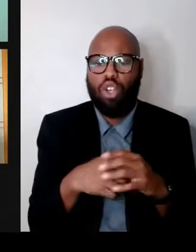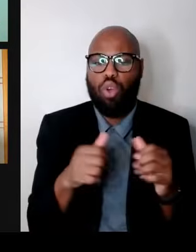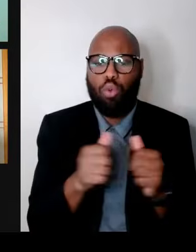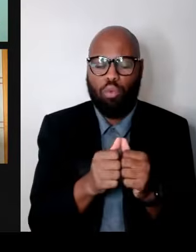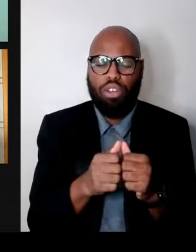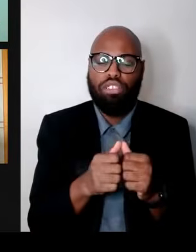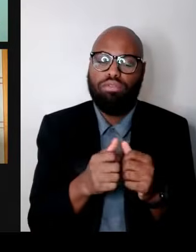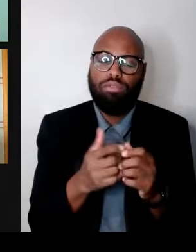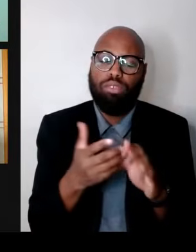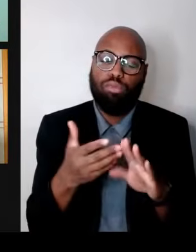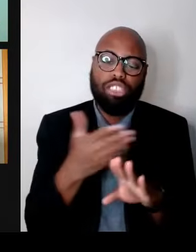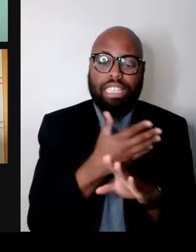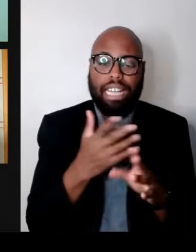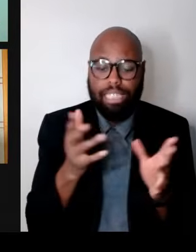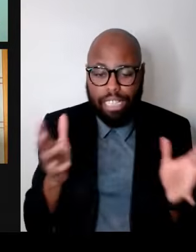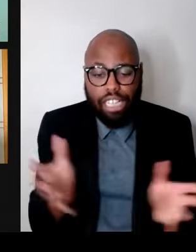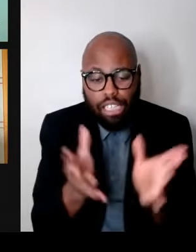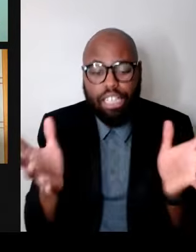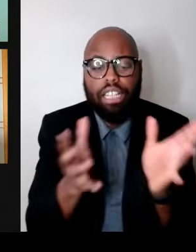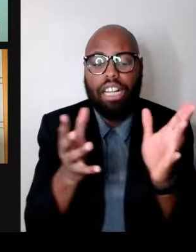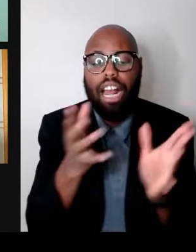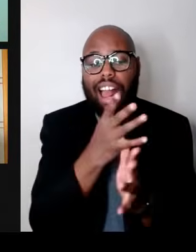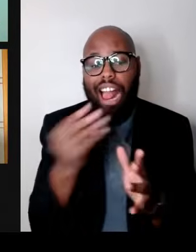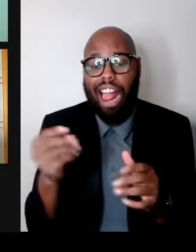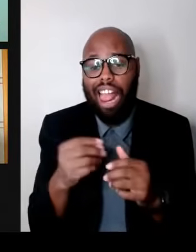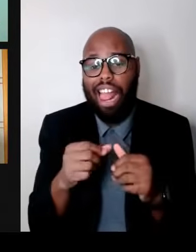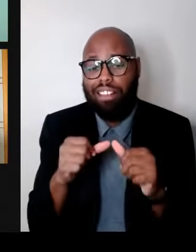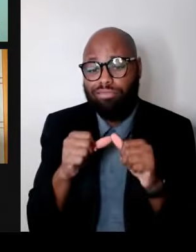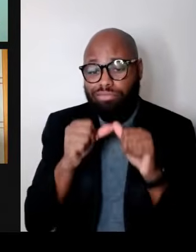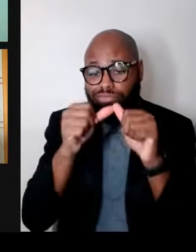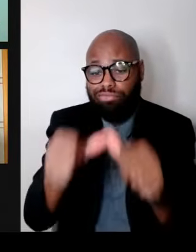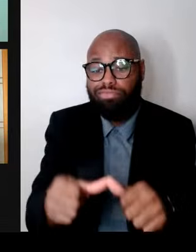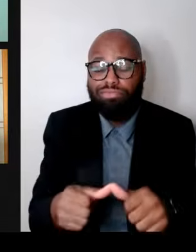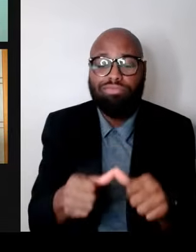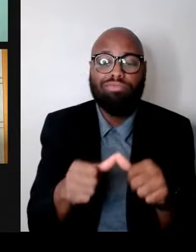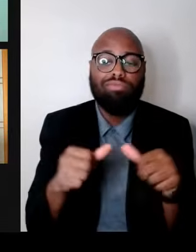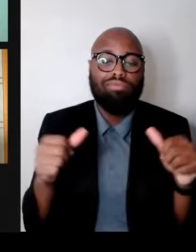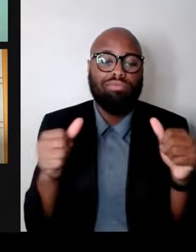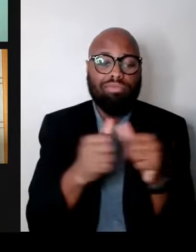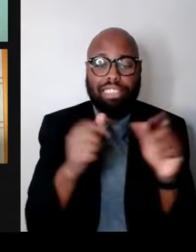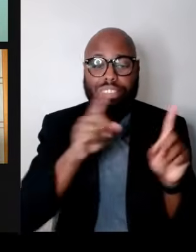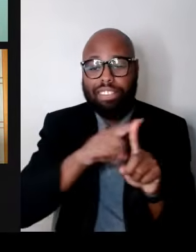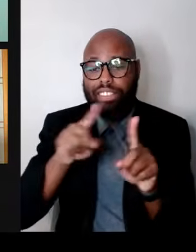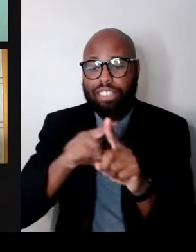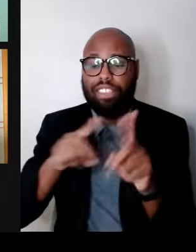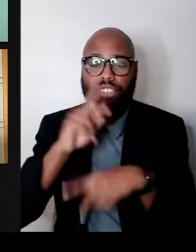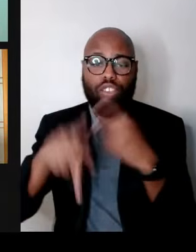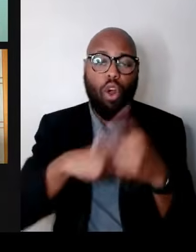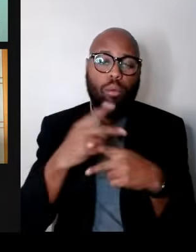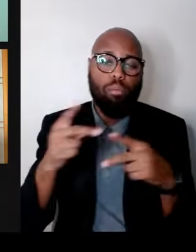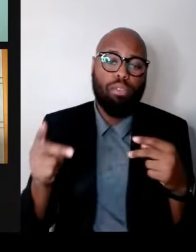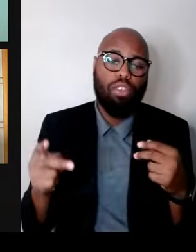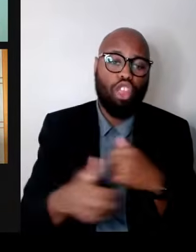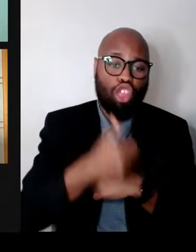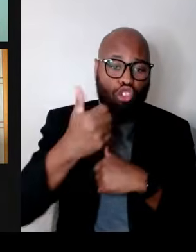and often accompanies these other forms of threat. And this includes,